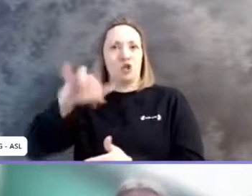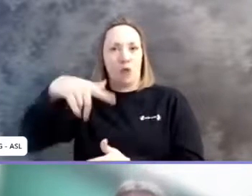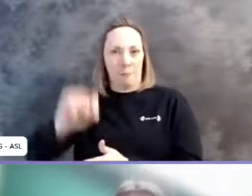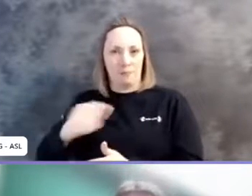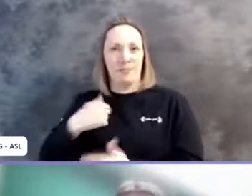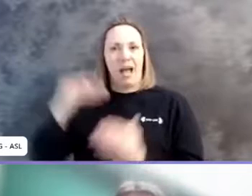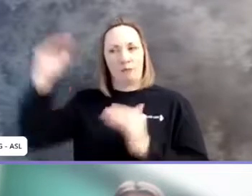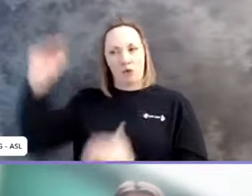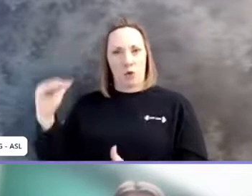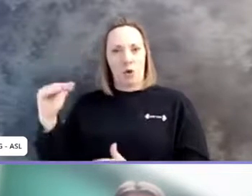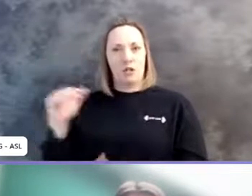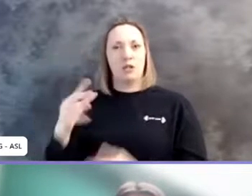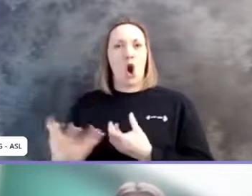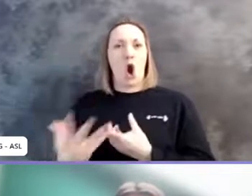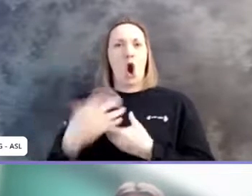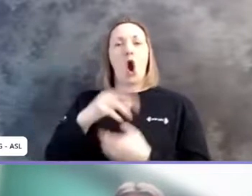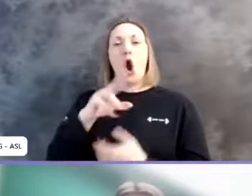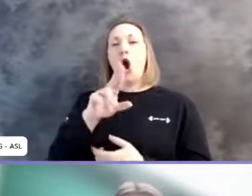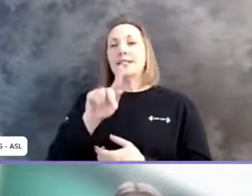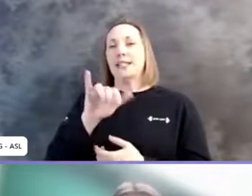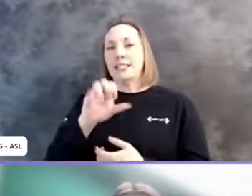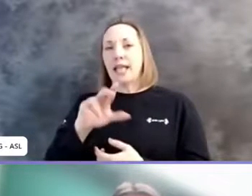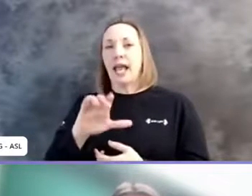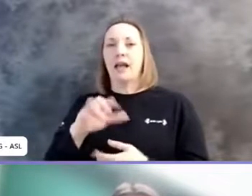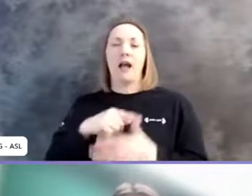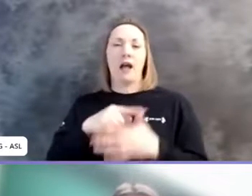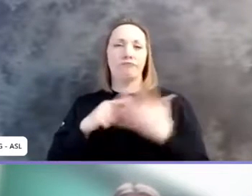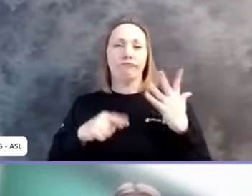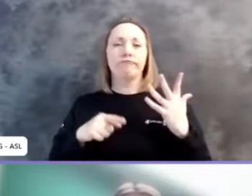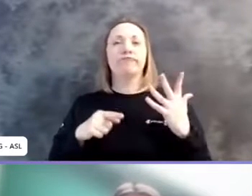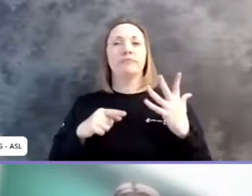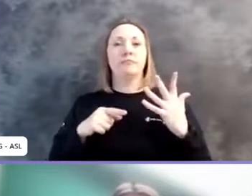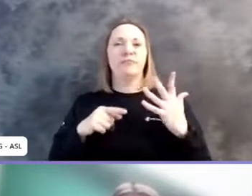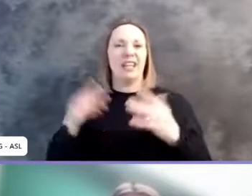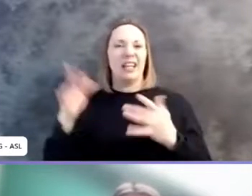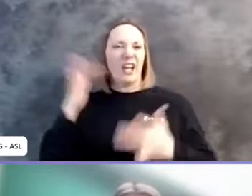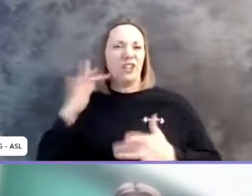consulting and write articles for the UK disability charity scope. I am disabled myself, I am autistic